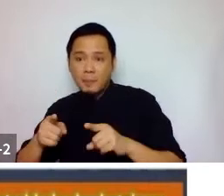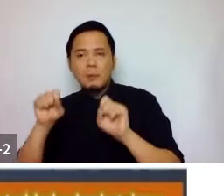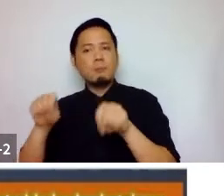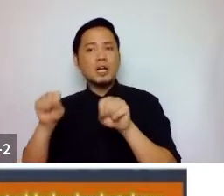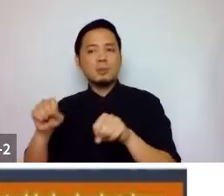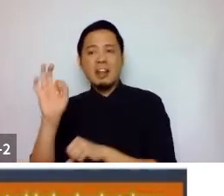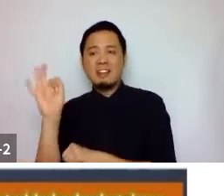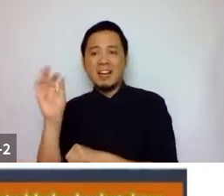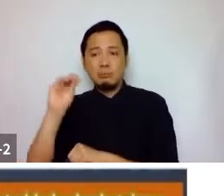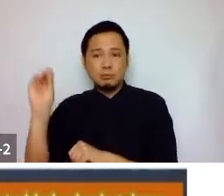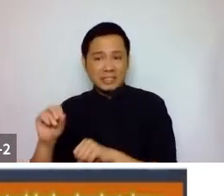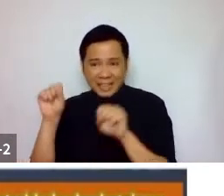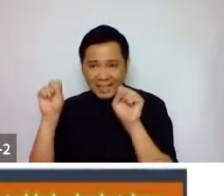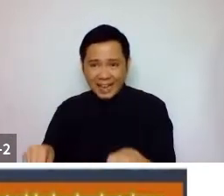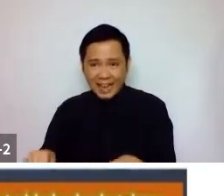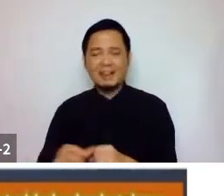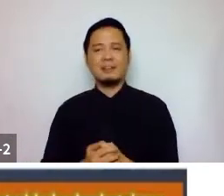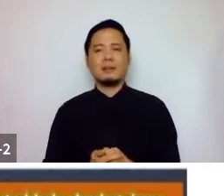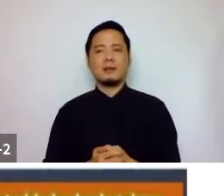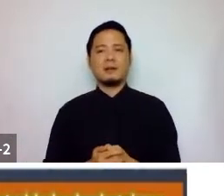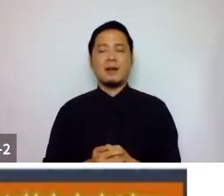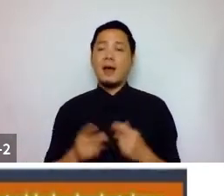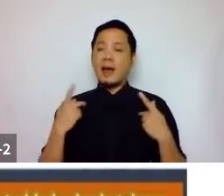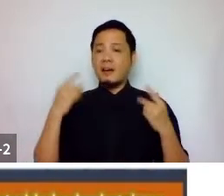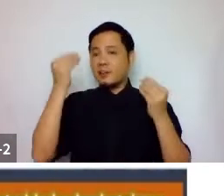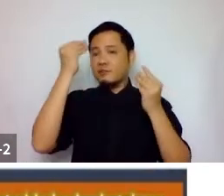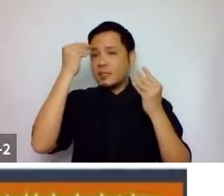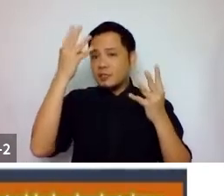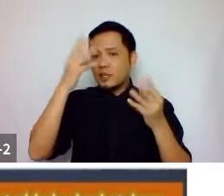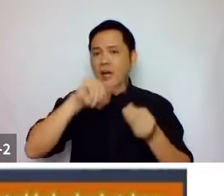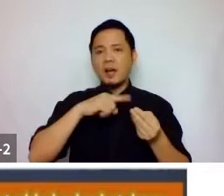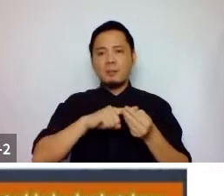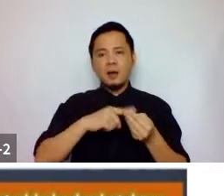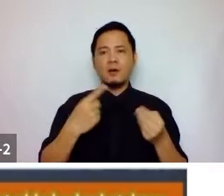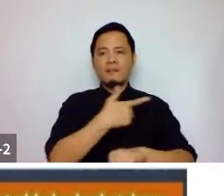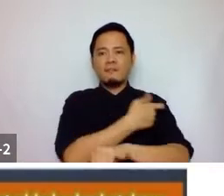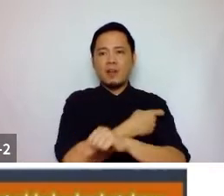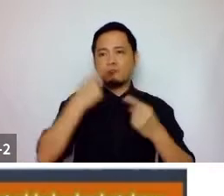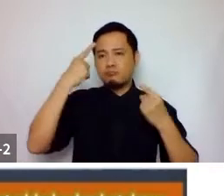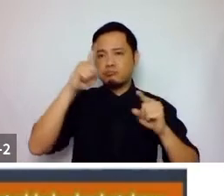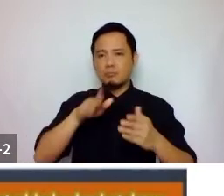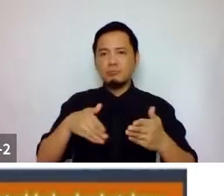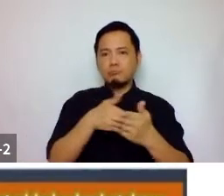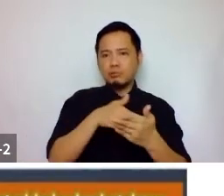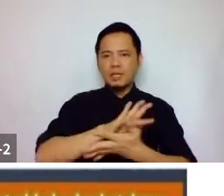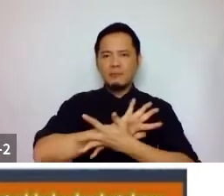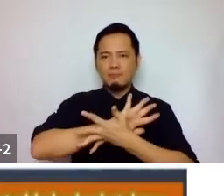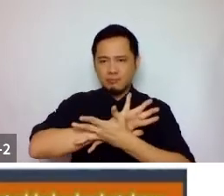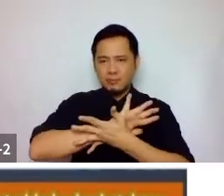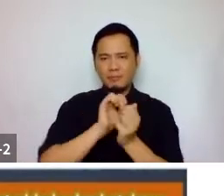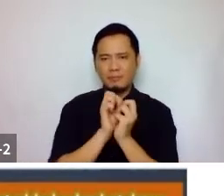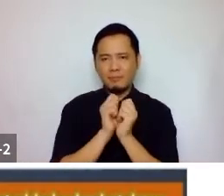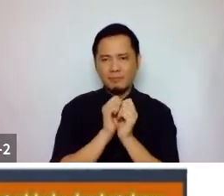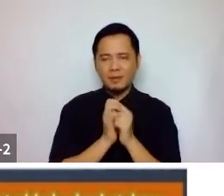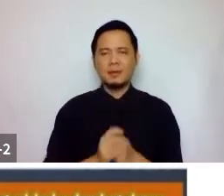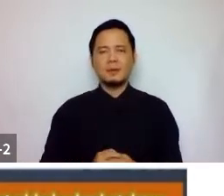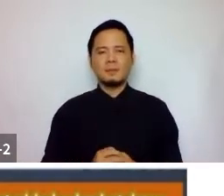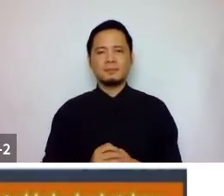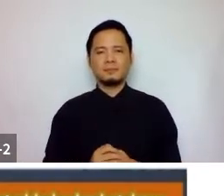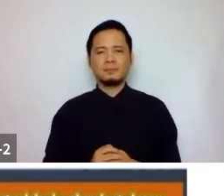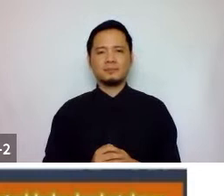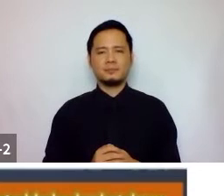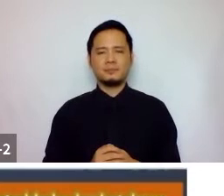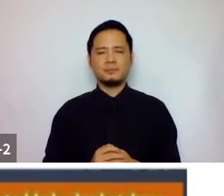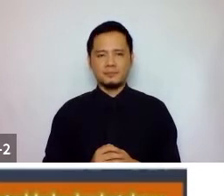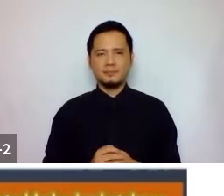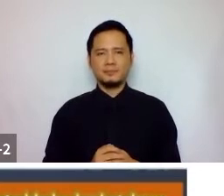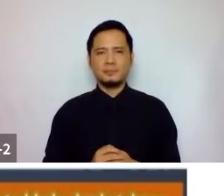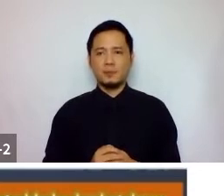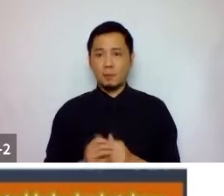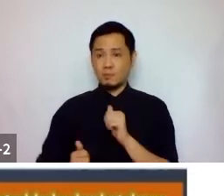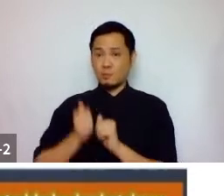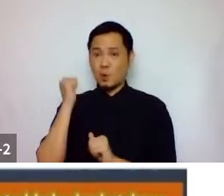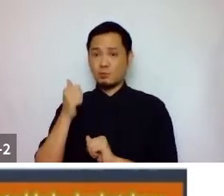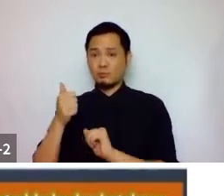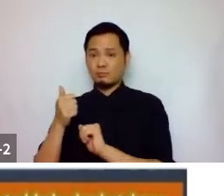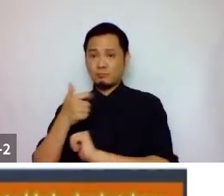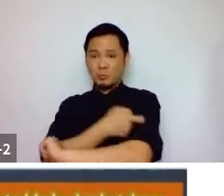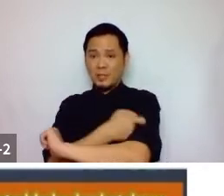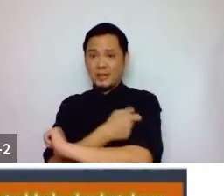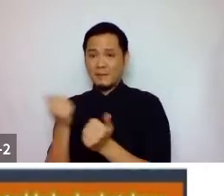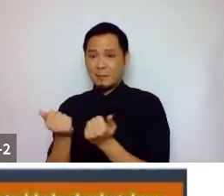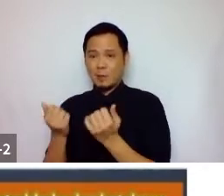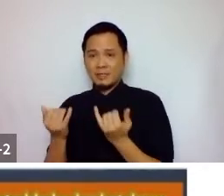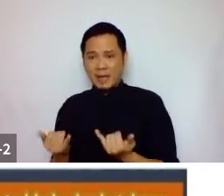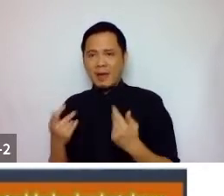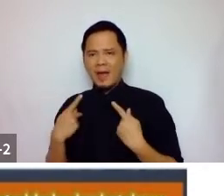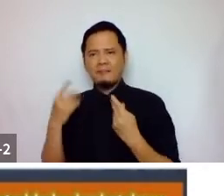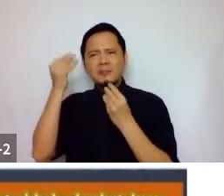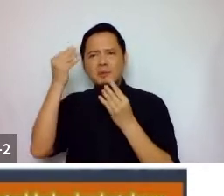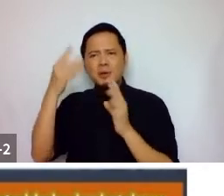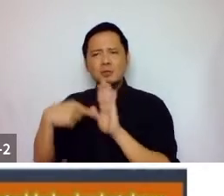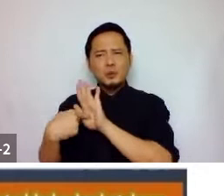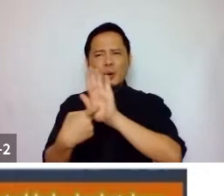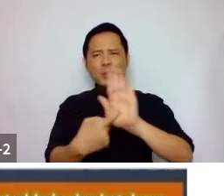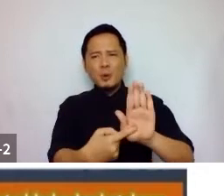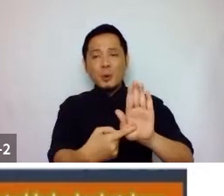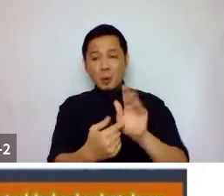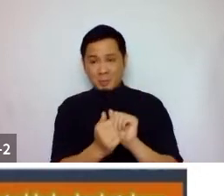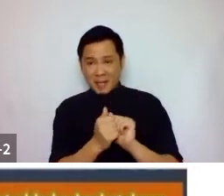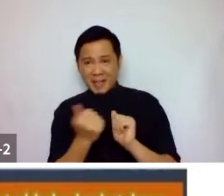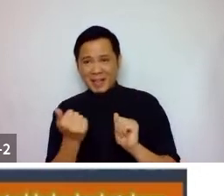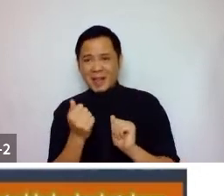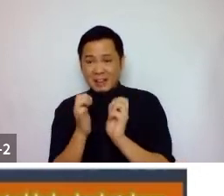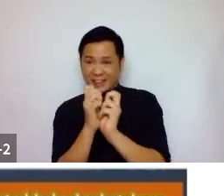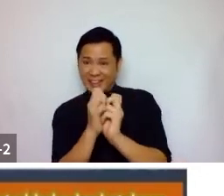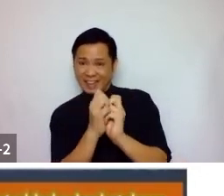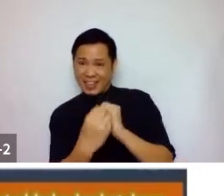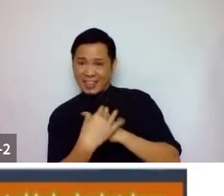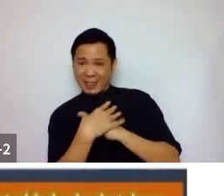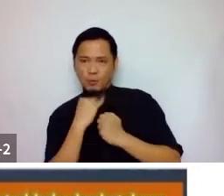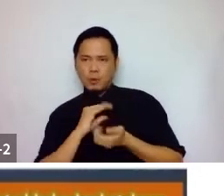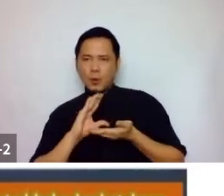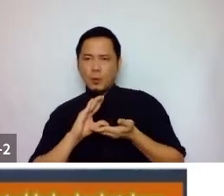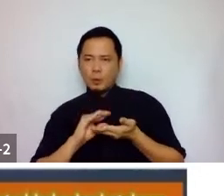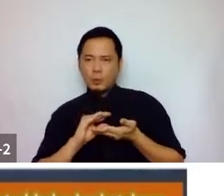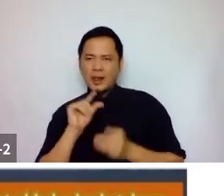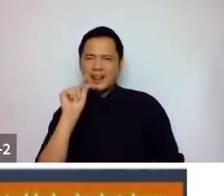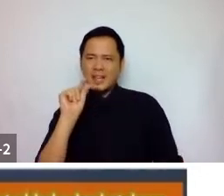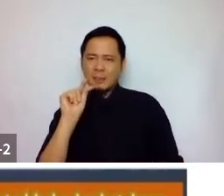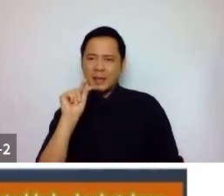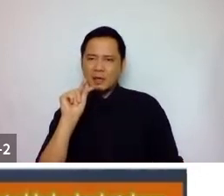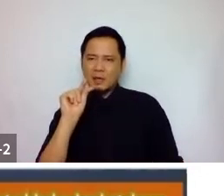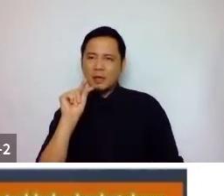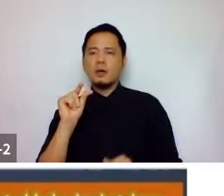Okay now that we have data on vaccine efficacies against the variants and majority of these, almost all the vaccines available now have data that showed lower vaccine efficacy against the UK variant,